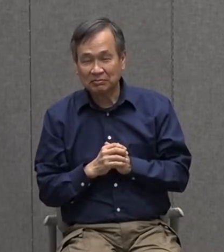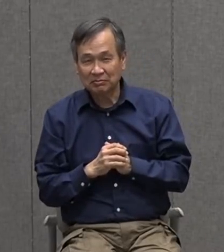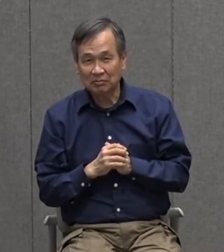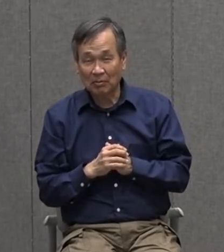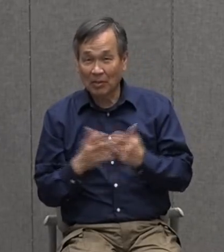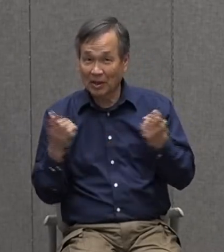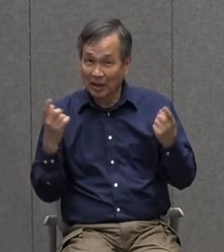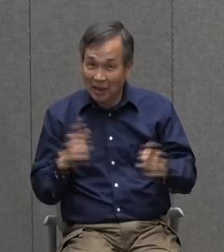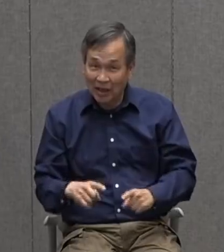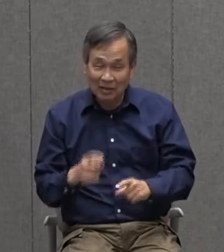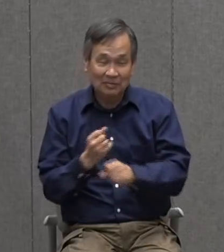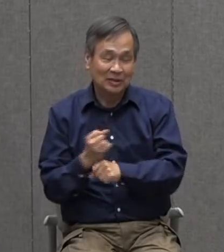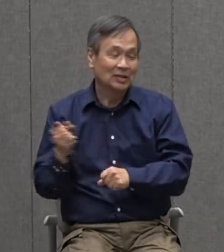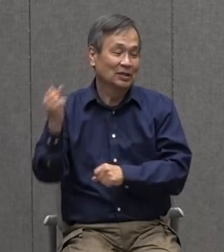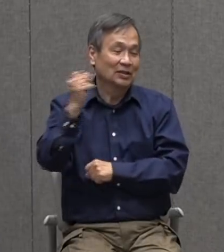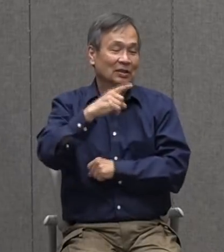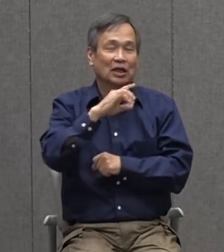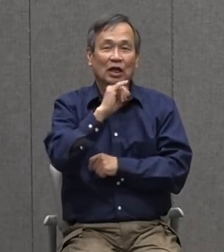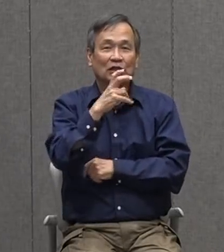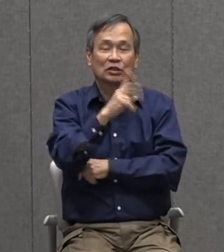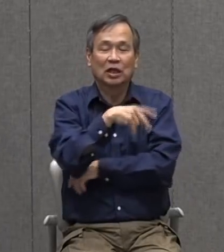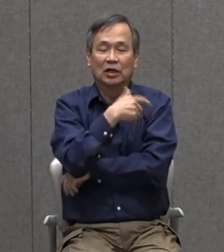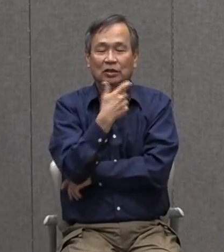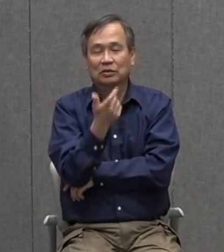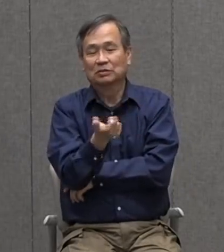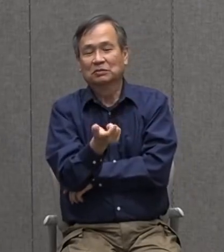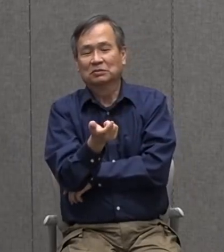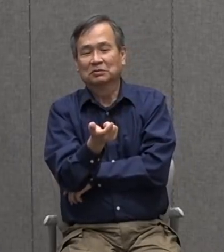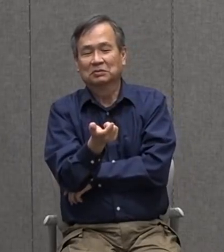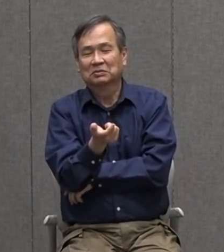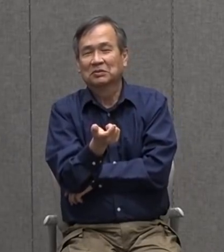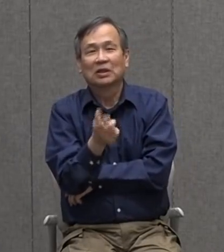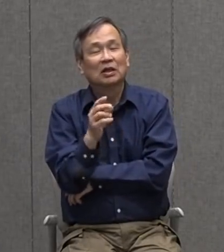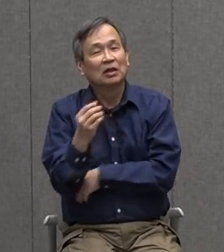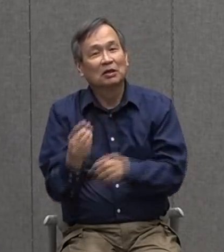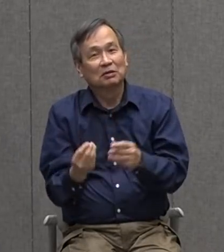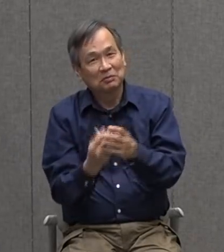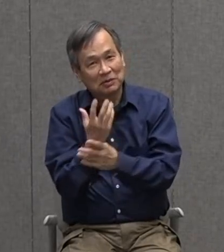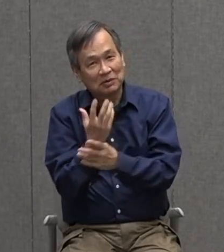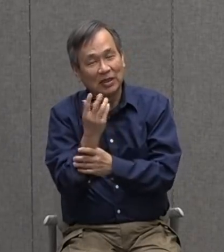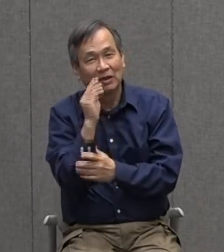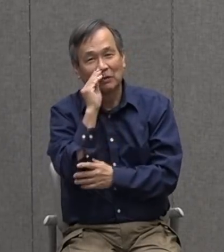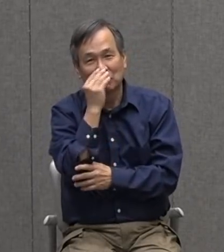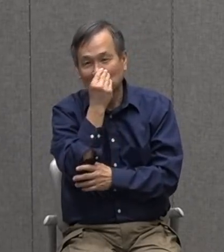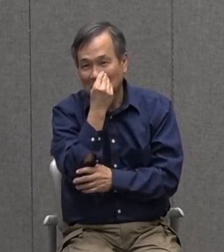The next year while Jack rested and watched, a plant came up, flowers bloomed on it.